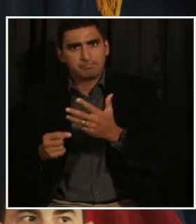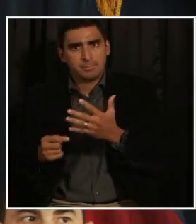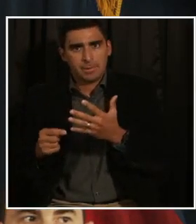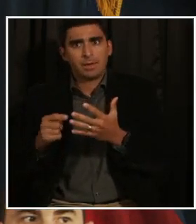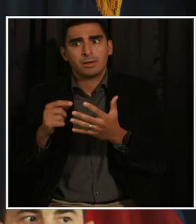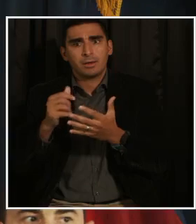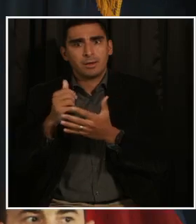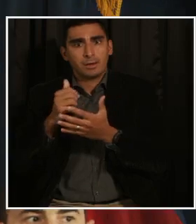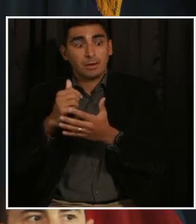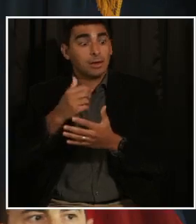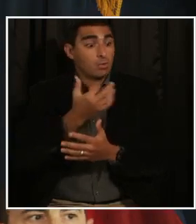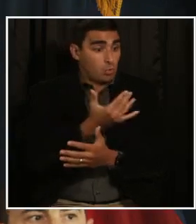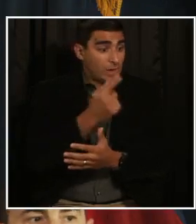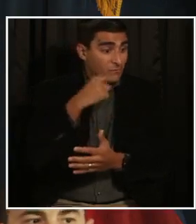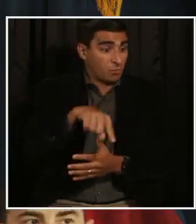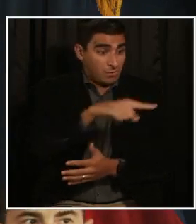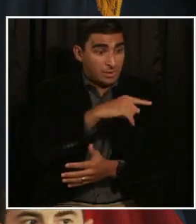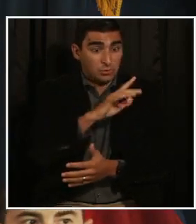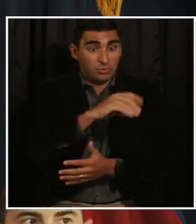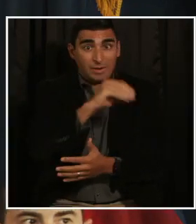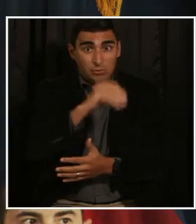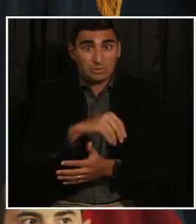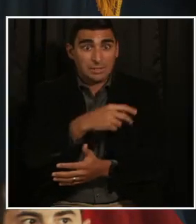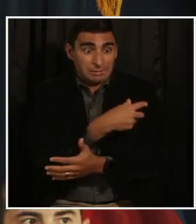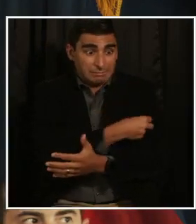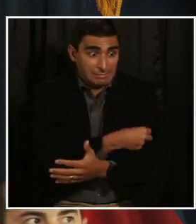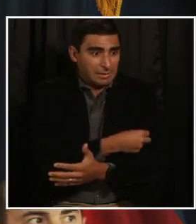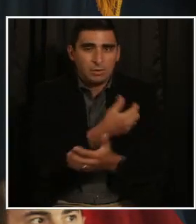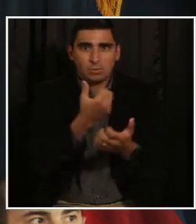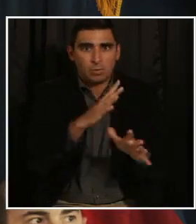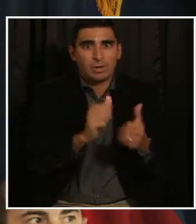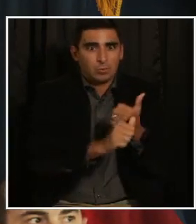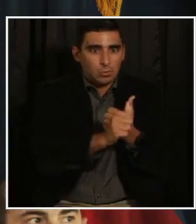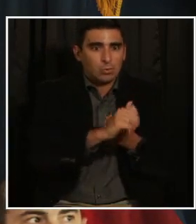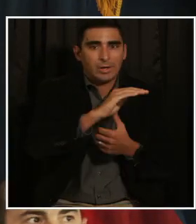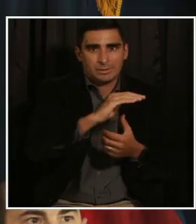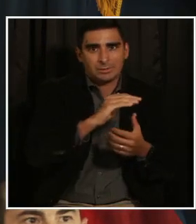to minimize the risk of those who are your unvaccinated children for instance 11 and under